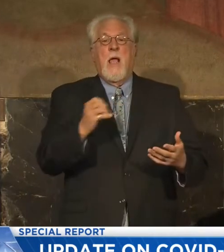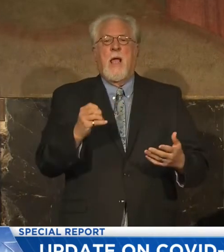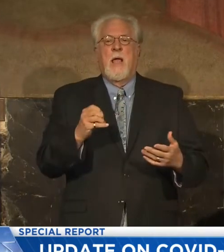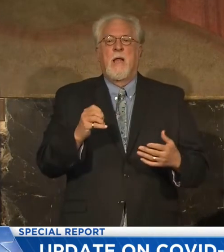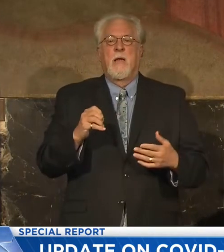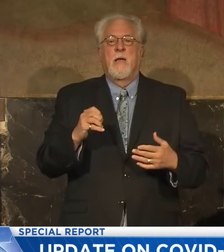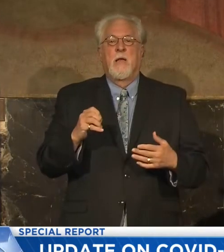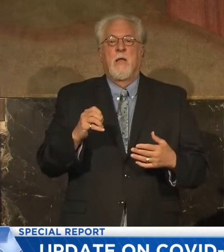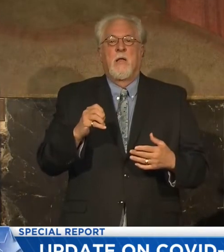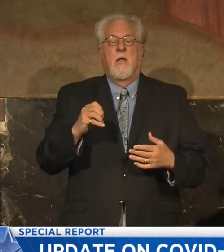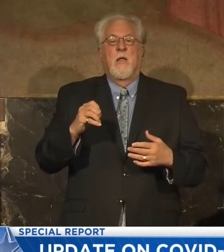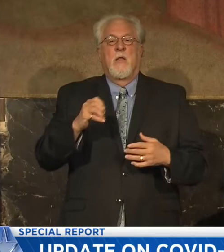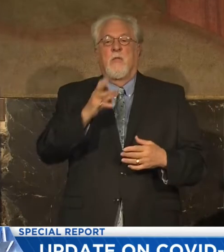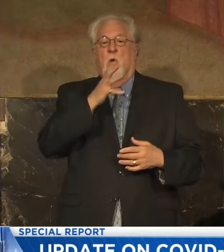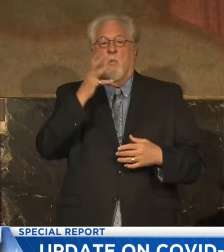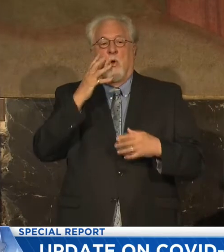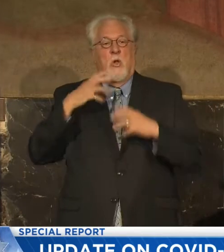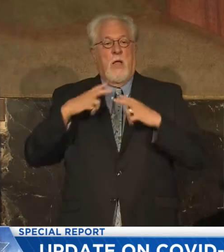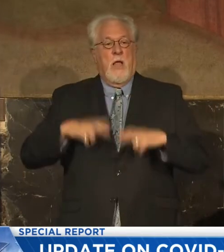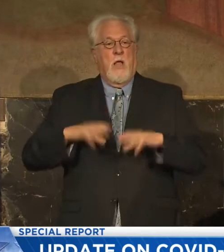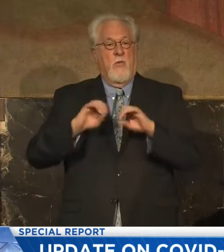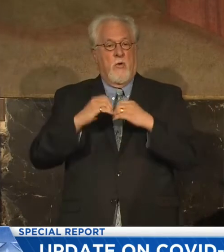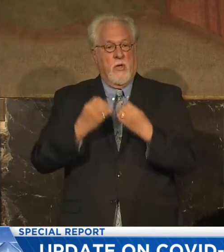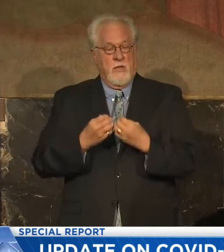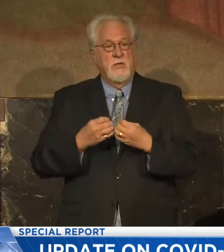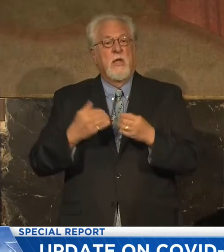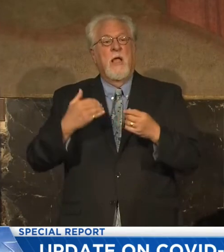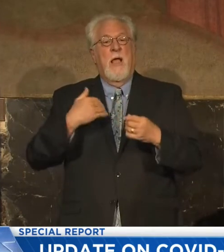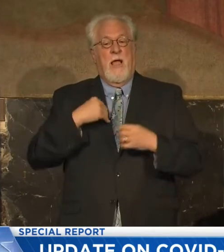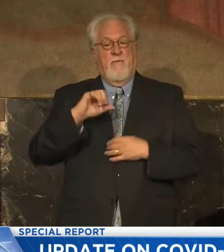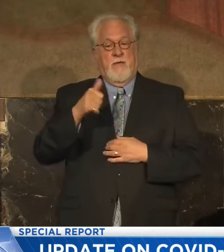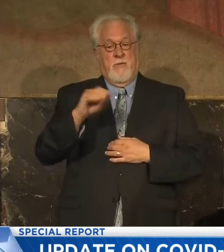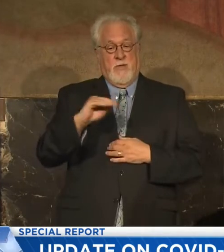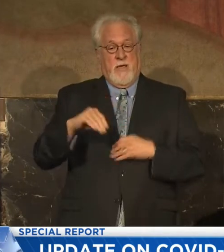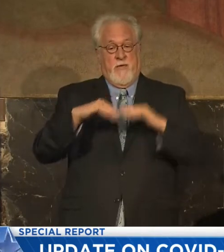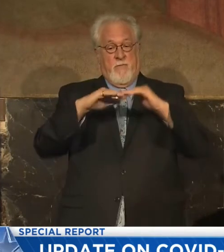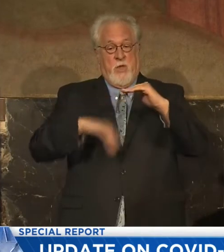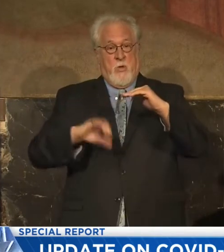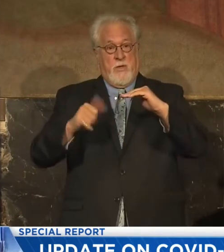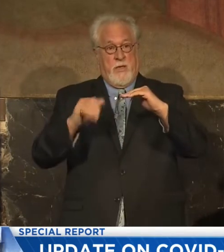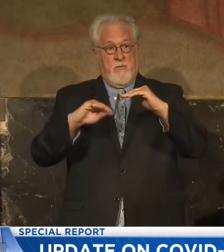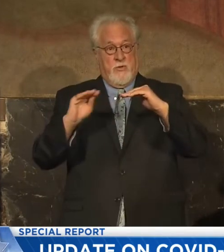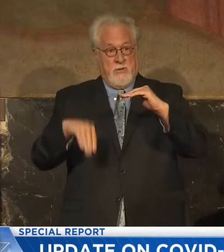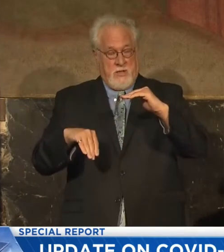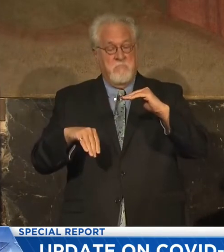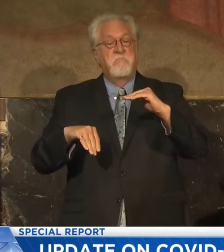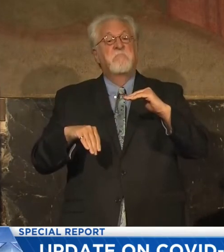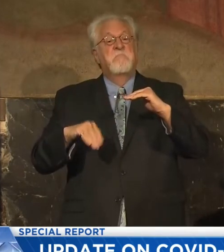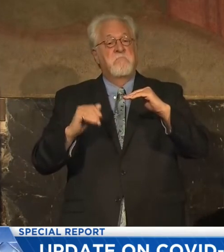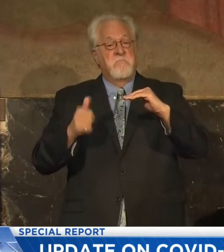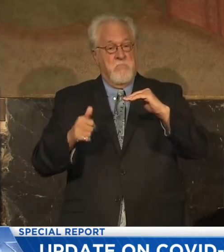AS WE LOOK AT OUR CASES, ONE OF THE THING WE LOOK AT IS THE PERCENTAGE OF POSITIVITY AMONG